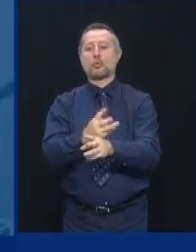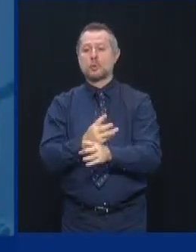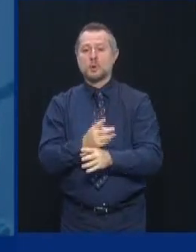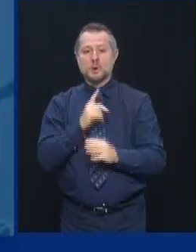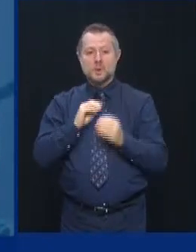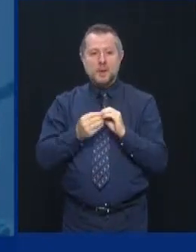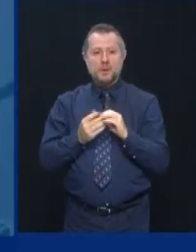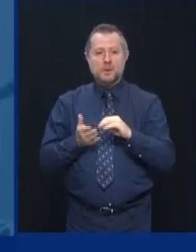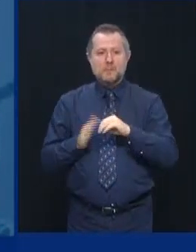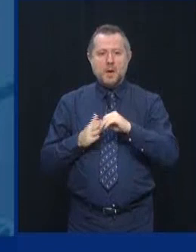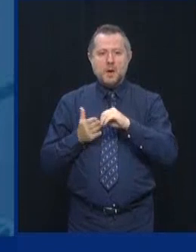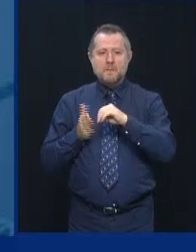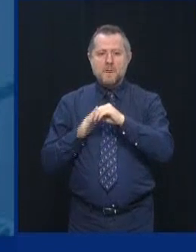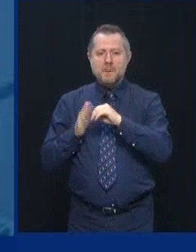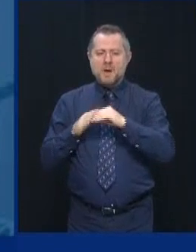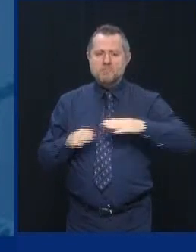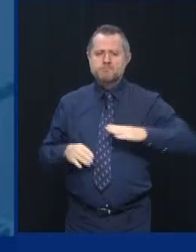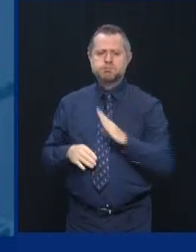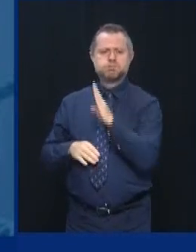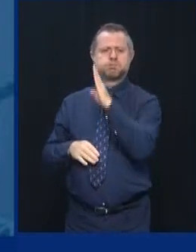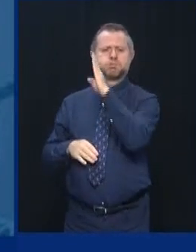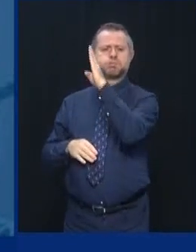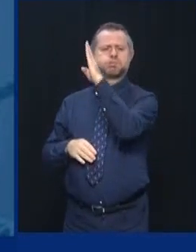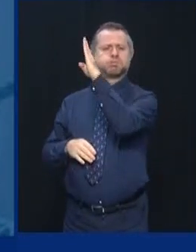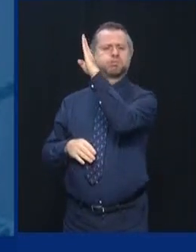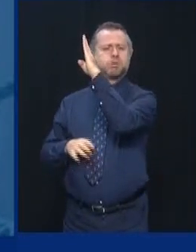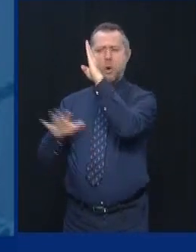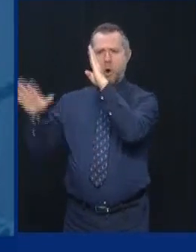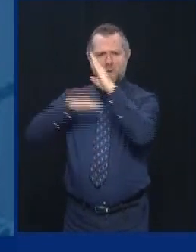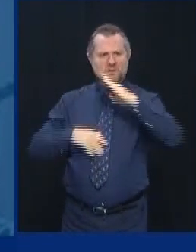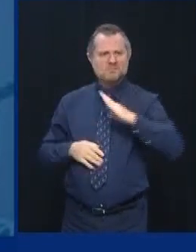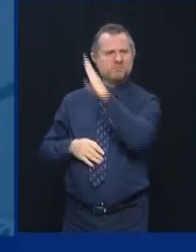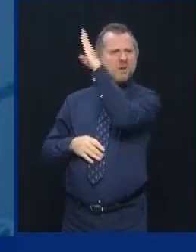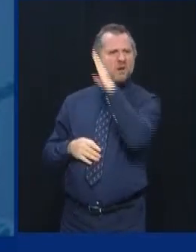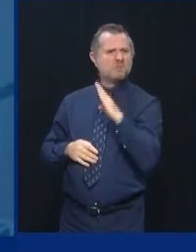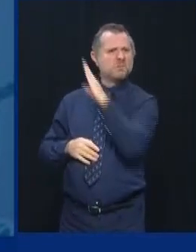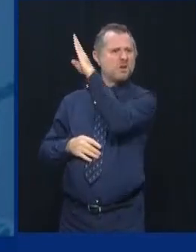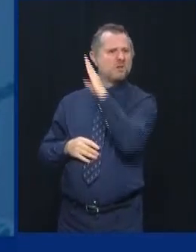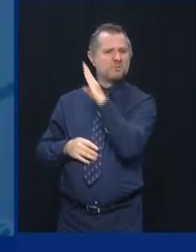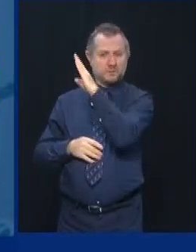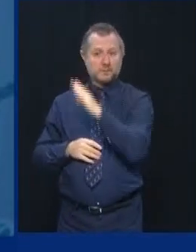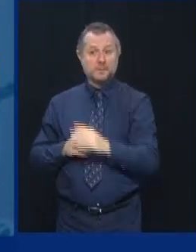RATE GO UP IN THE FALL. CONTEXT. ALL OVER THE GLOBE THE INFECTION